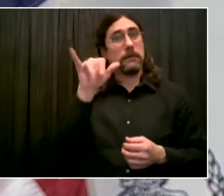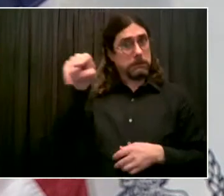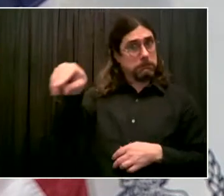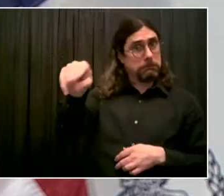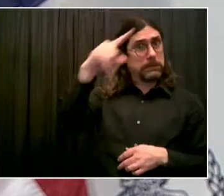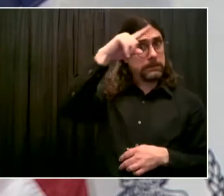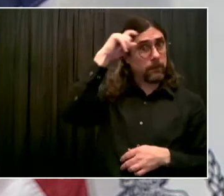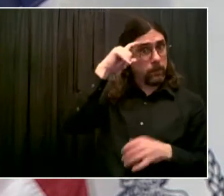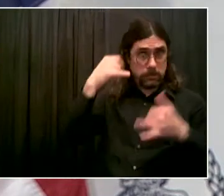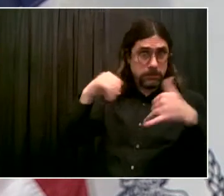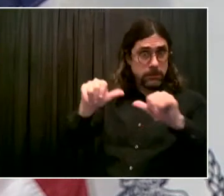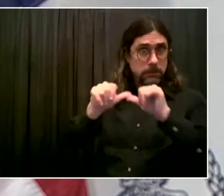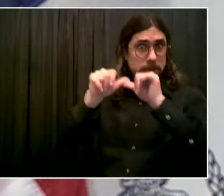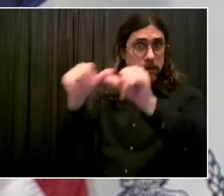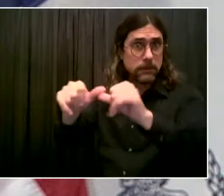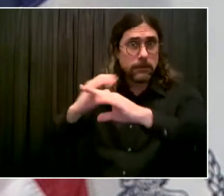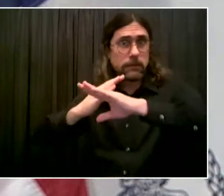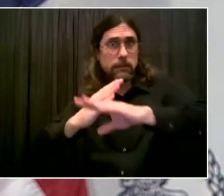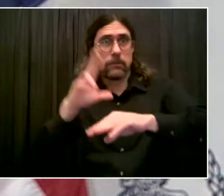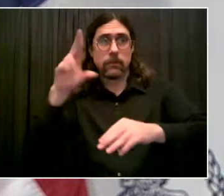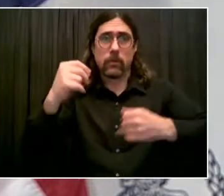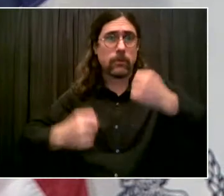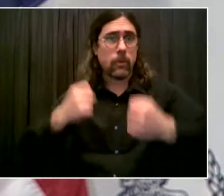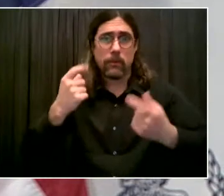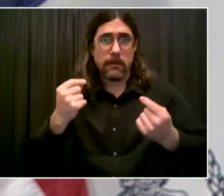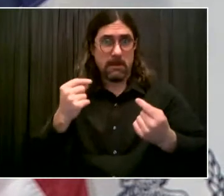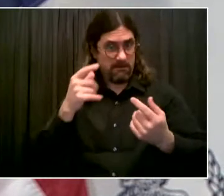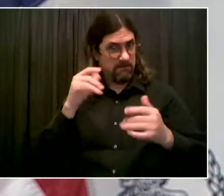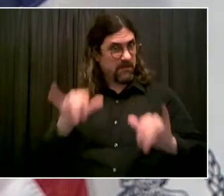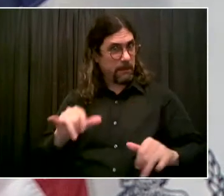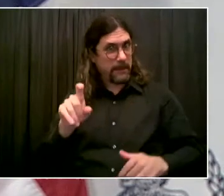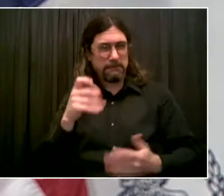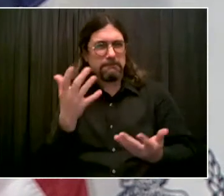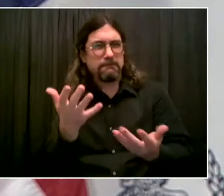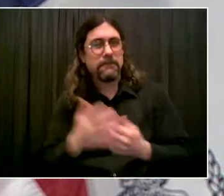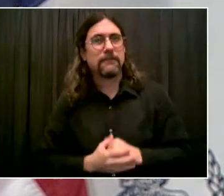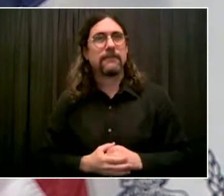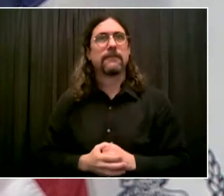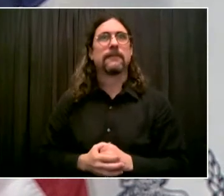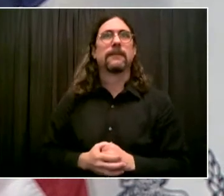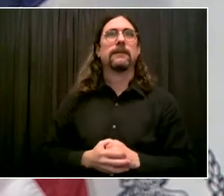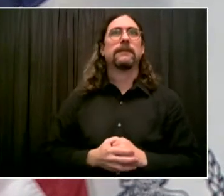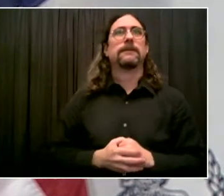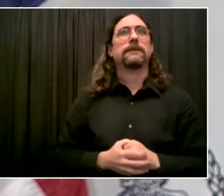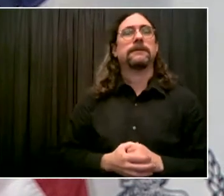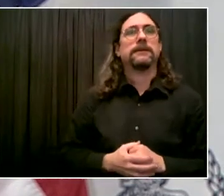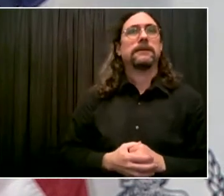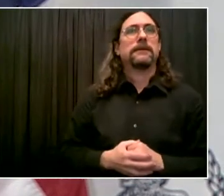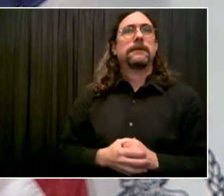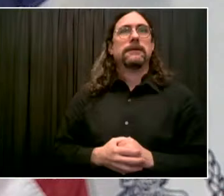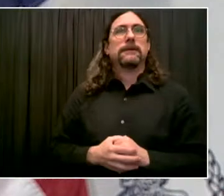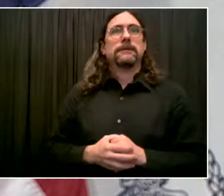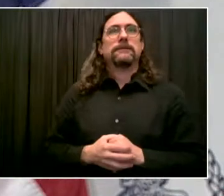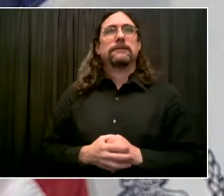IS THAT ONLY YES SUMMERTIME THING. WHAT YOU WANT FROM YOUR GOLD STANDARD OPEN